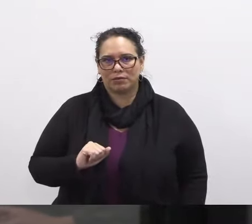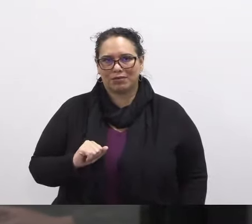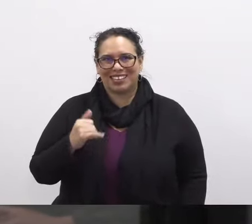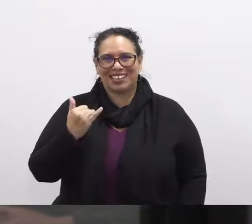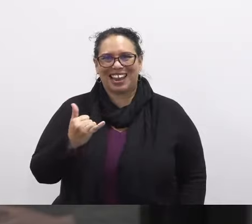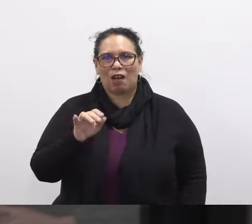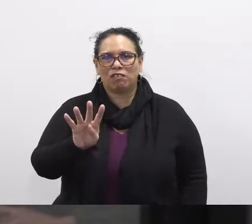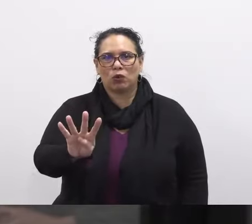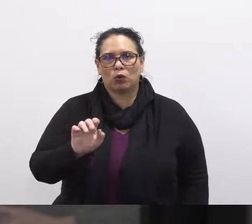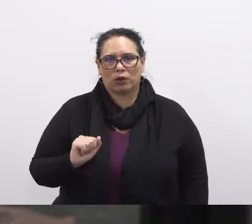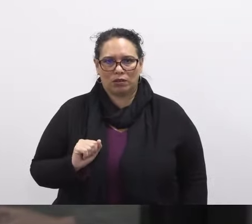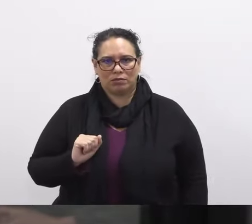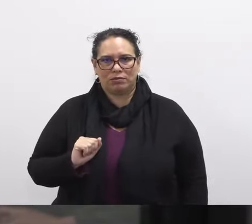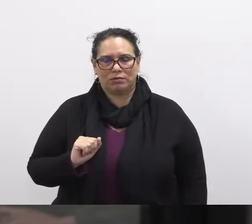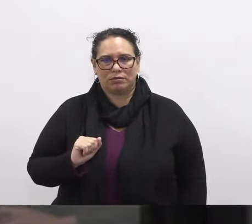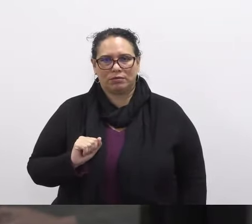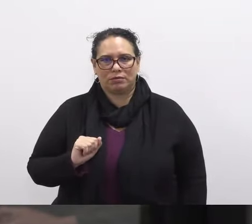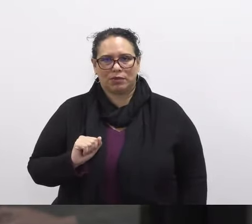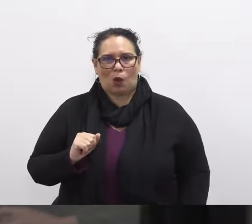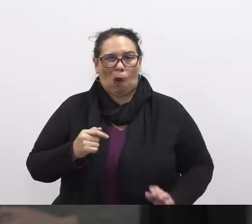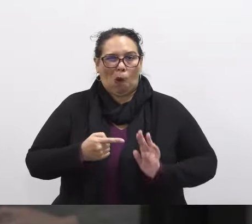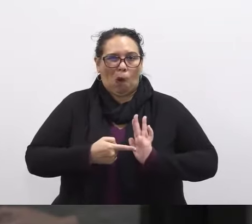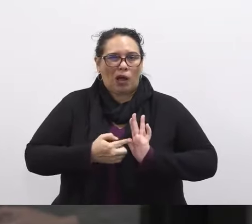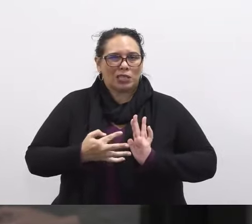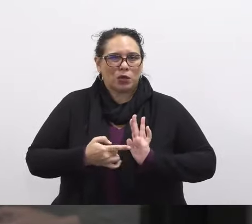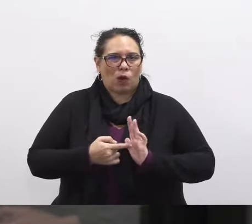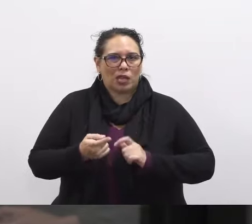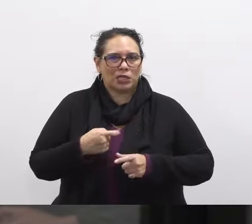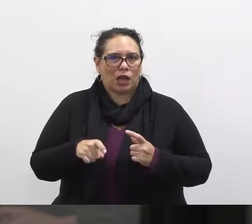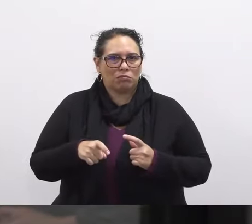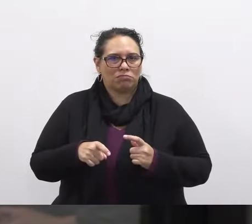and occasionally we get a sub and occasionally we don't.